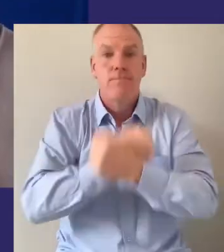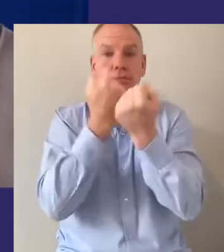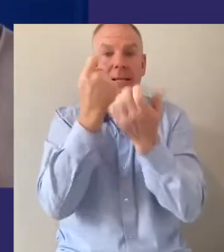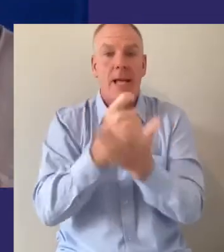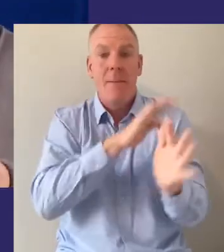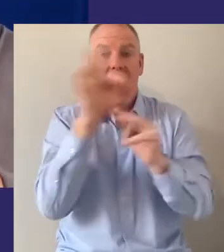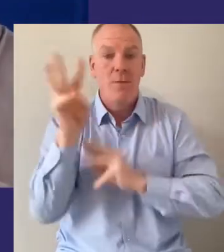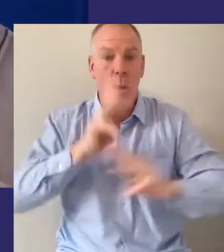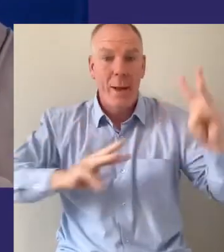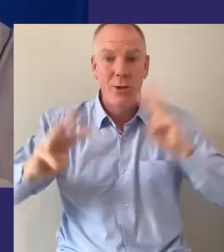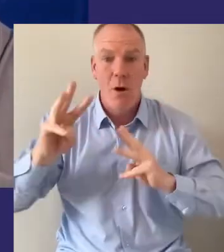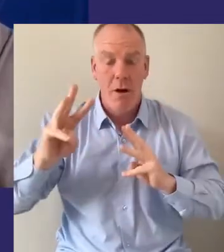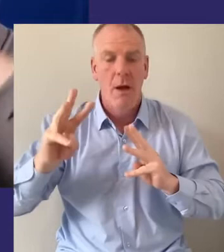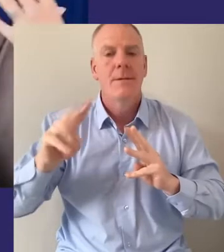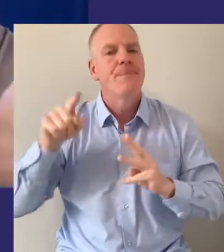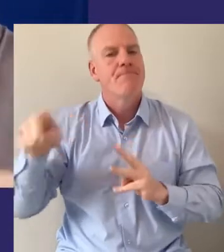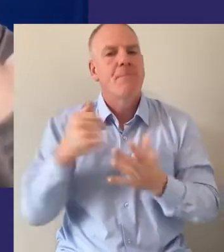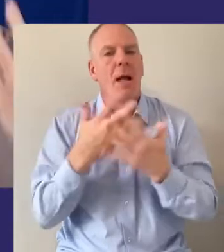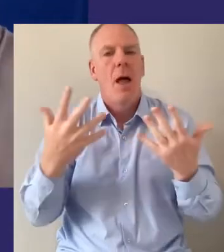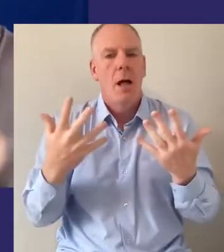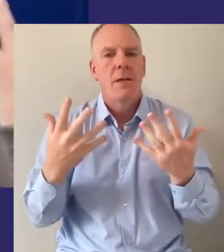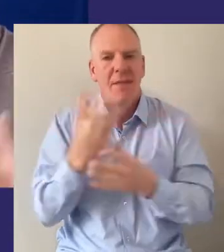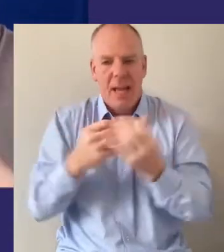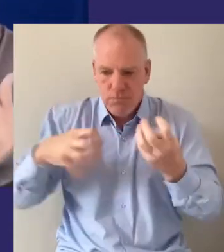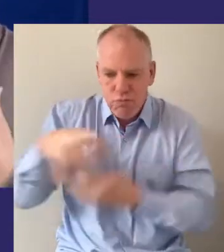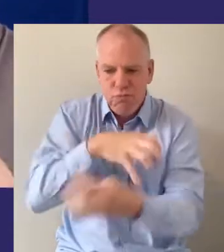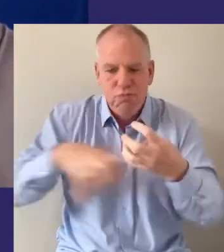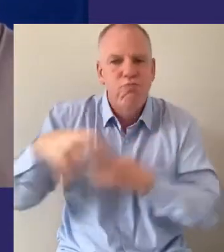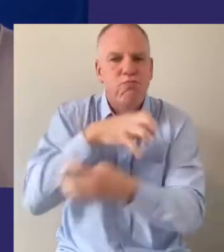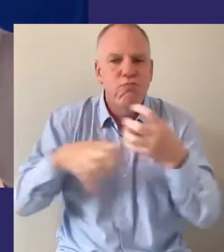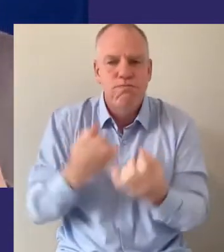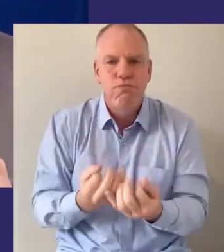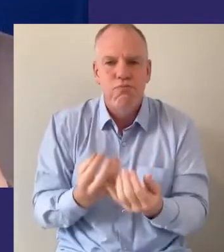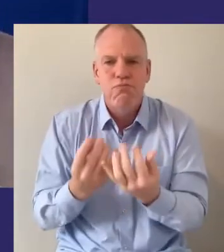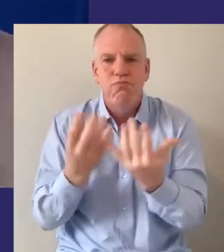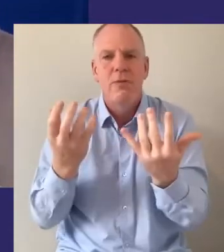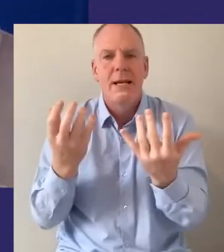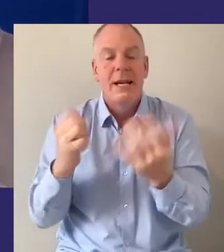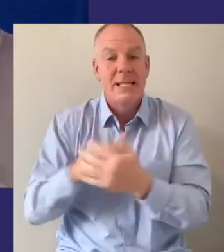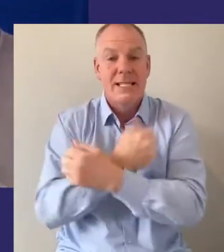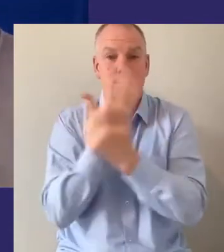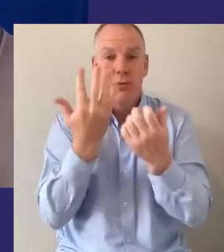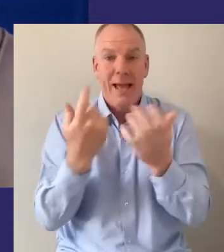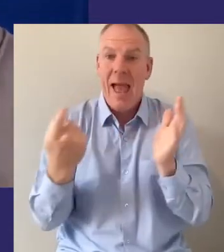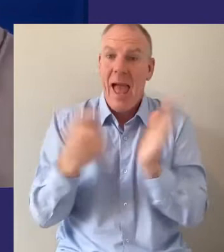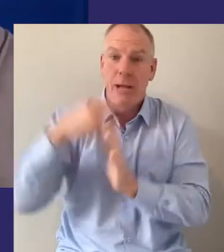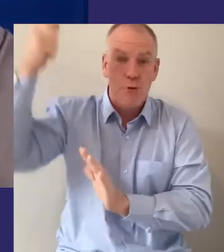just after the winter, the winter will have caused a lot of nutrients to be stirred up in the ocean. Springtime comes around and then a little bit extra sunlight comes in